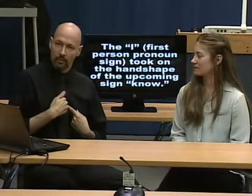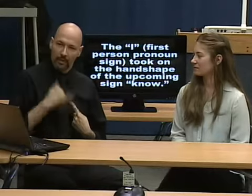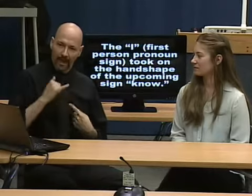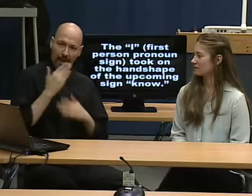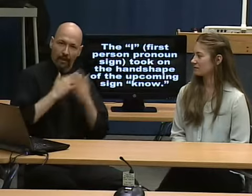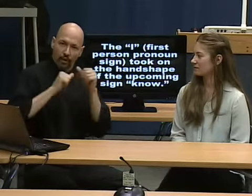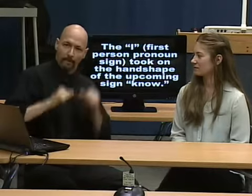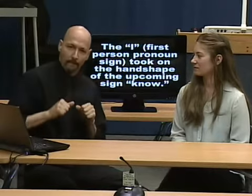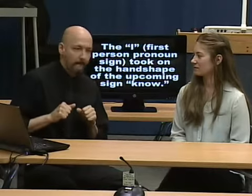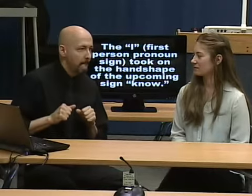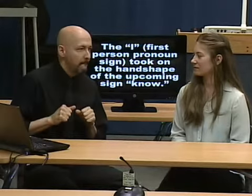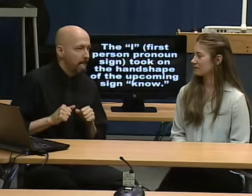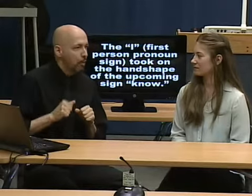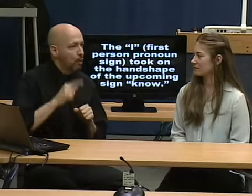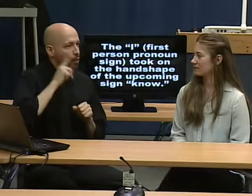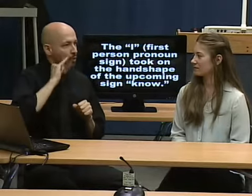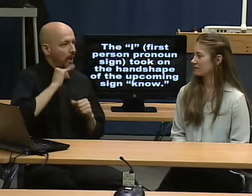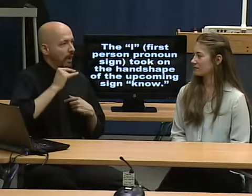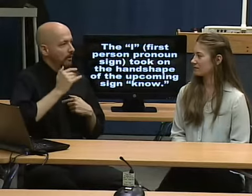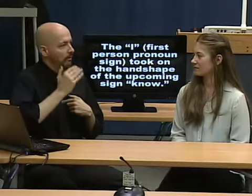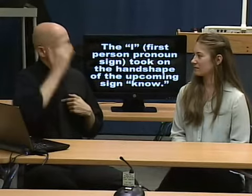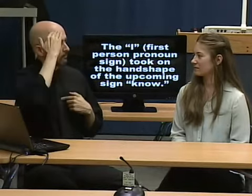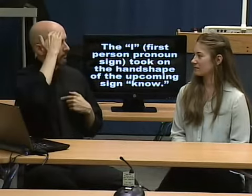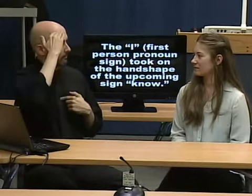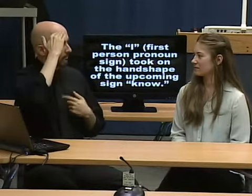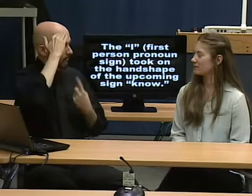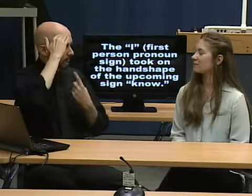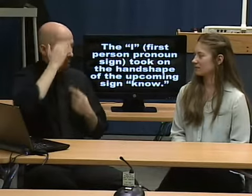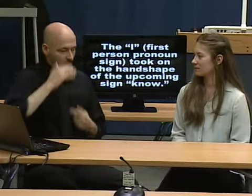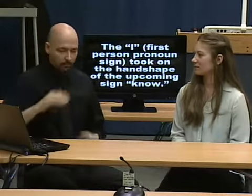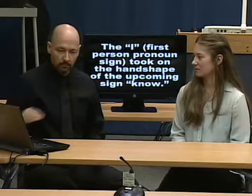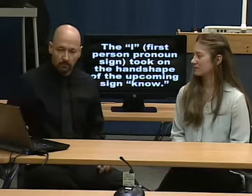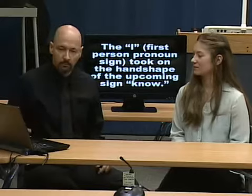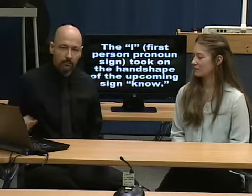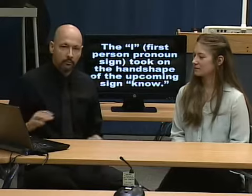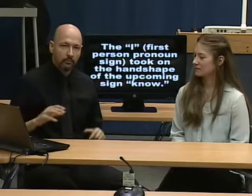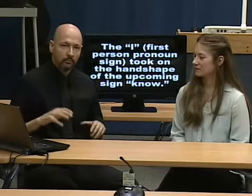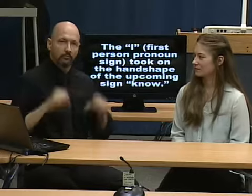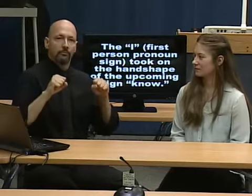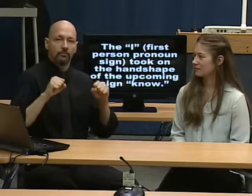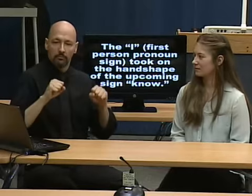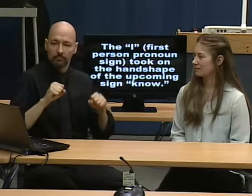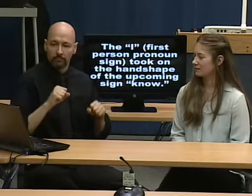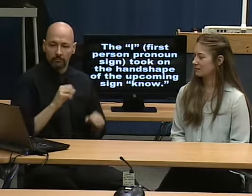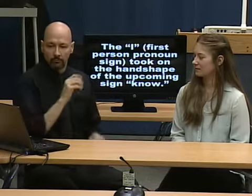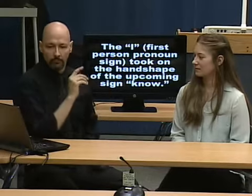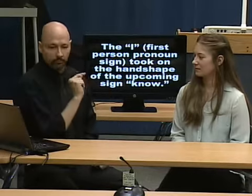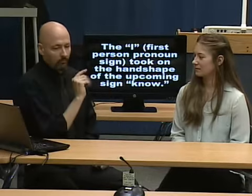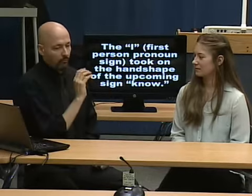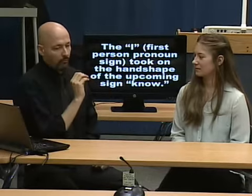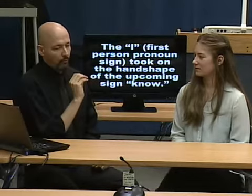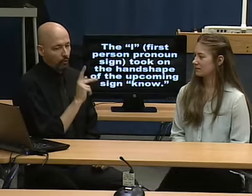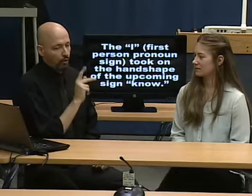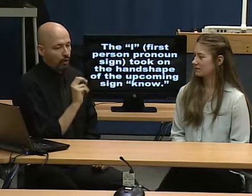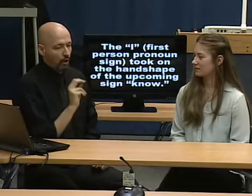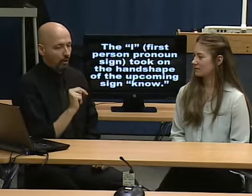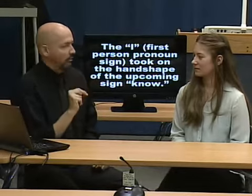That handshape for "I" looks like the handshape for "know." Take on. T-A-K-E O-N